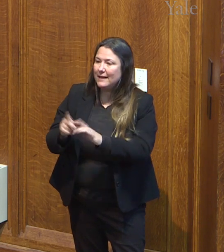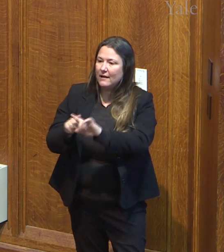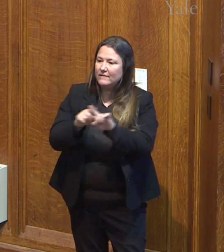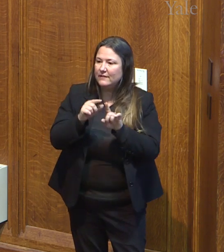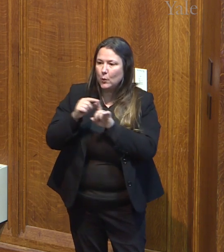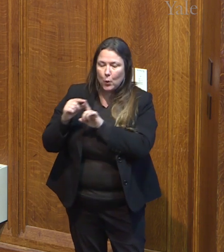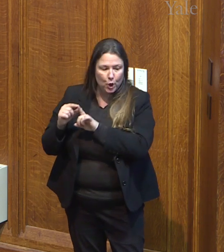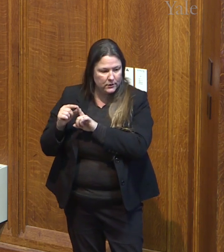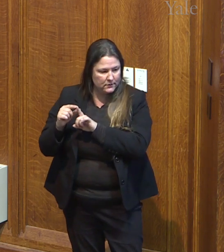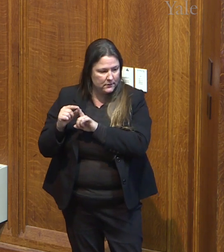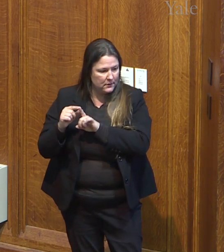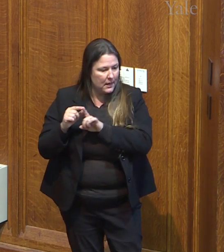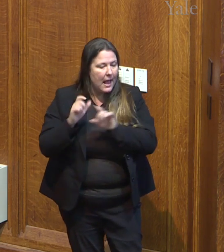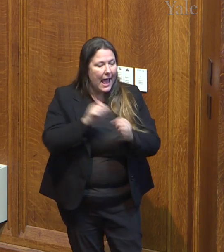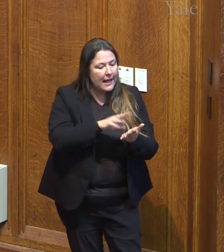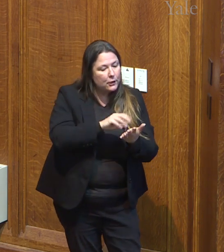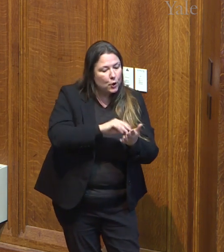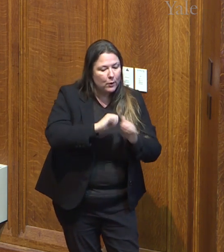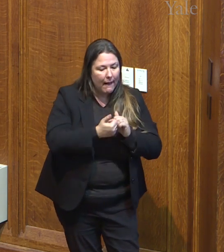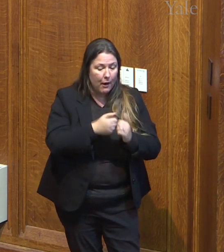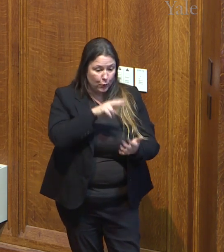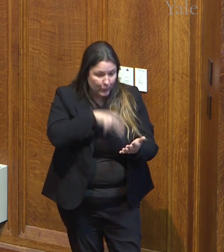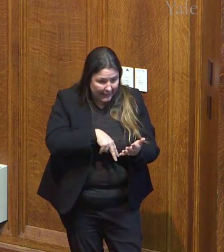and to learn how to read and write those words.